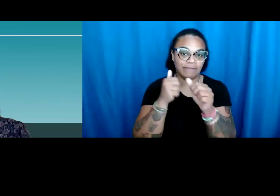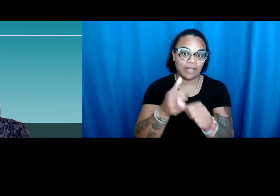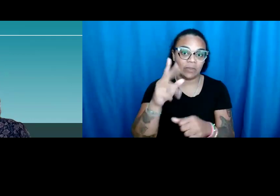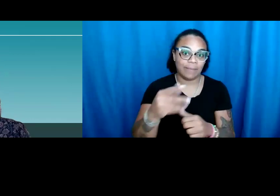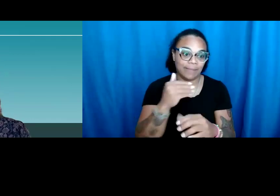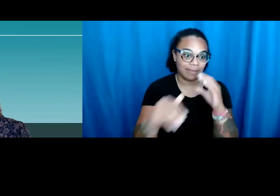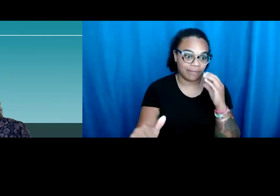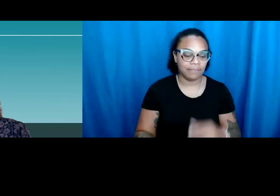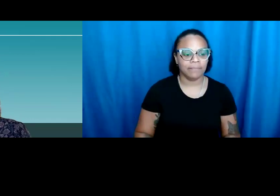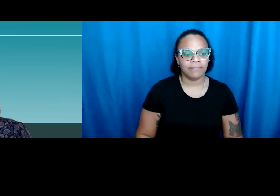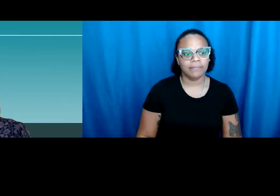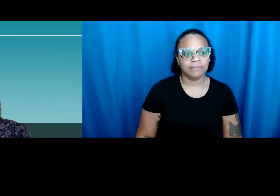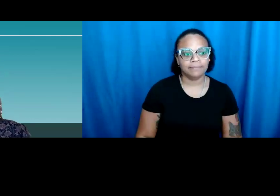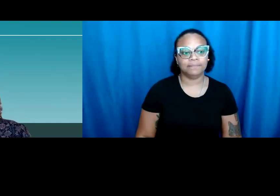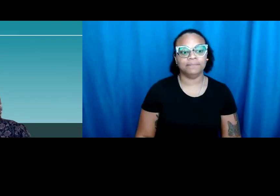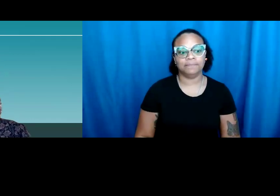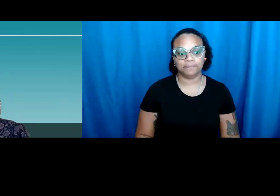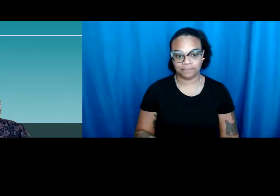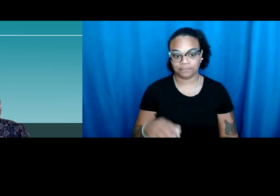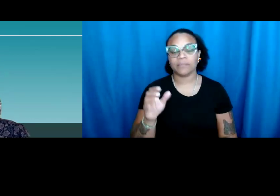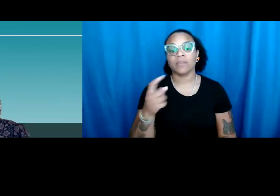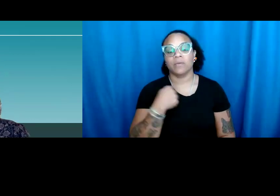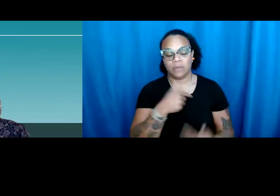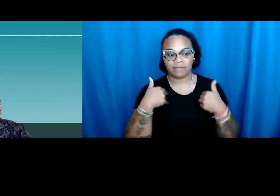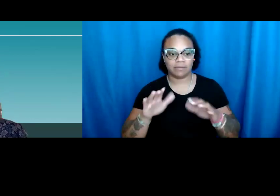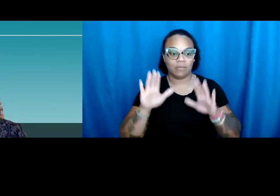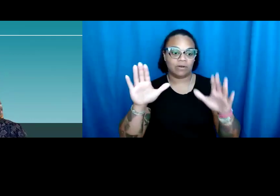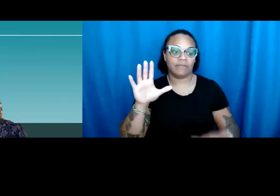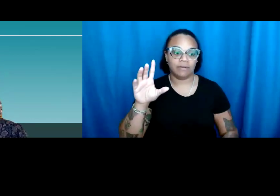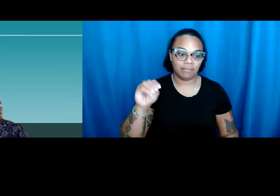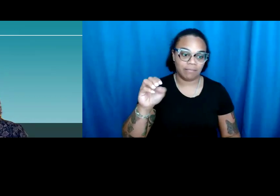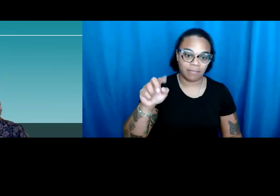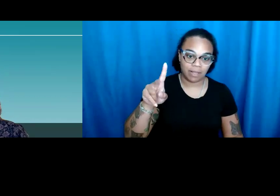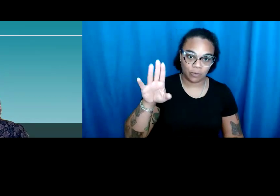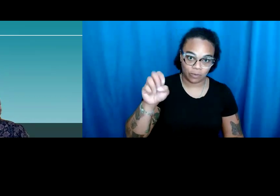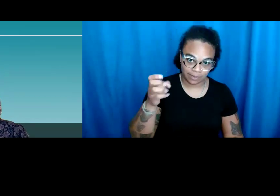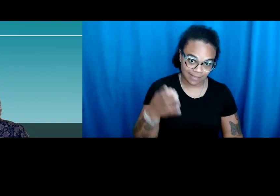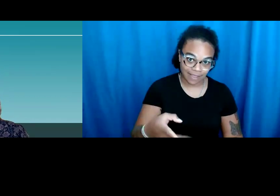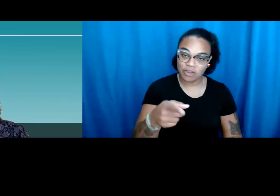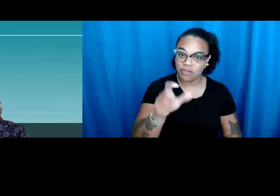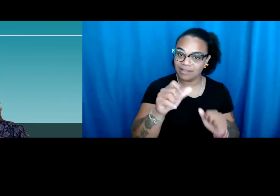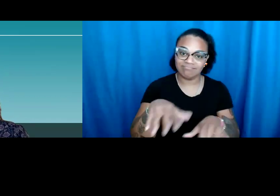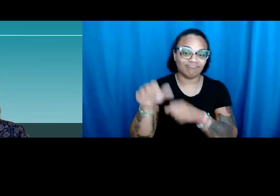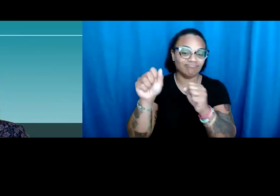But like I said, it has got some wonderful modules that you can do on your own at a pace